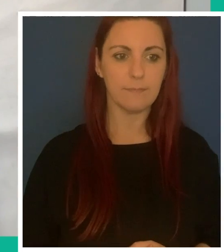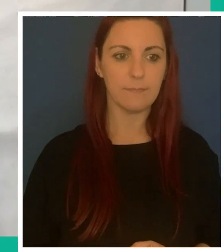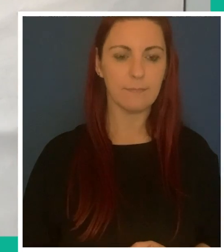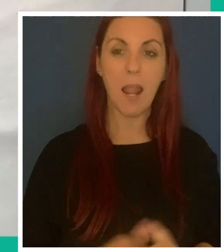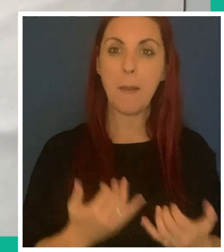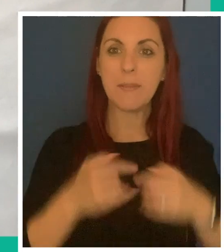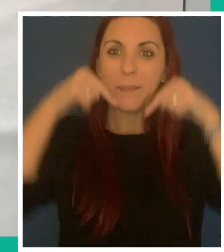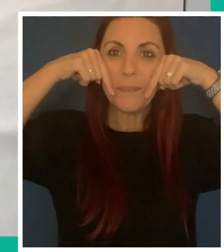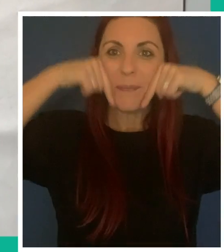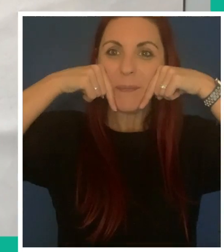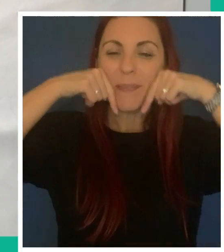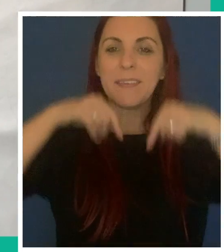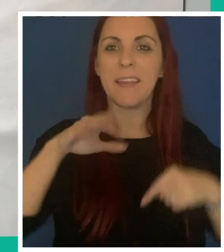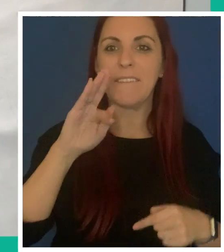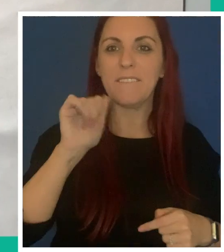fangs because all dogs have little sharp teeth.